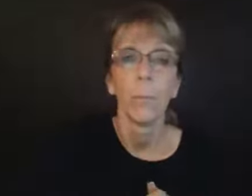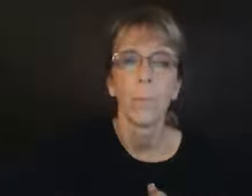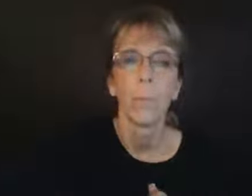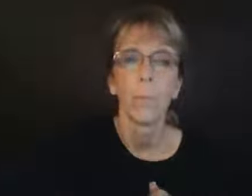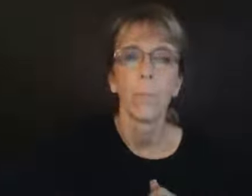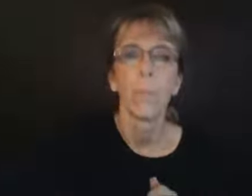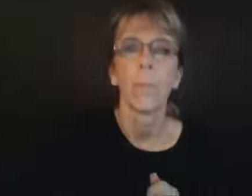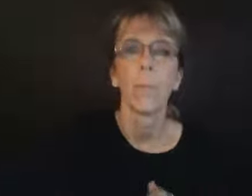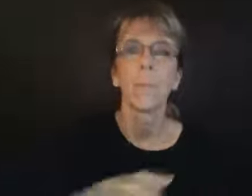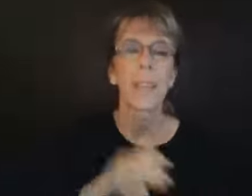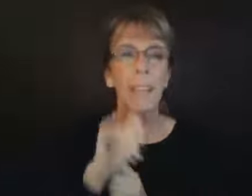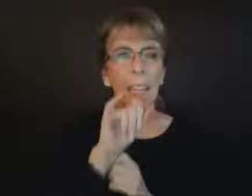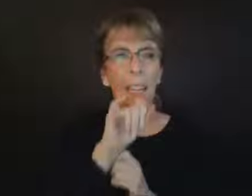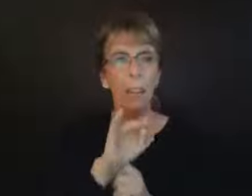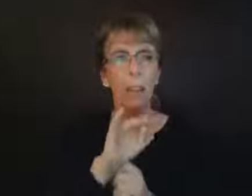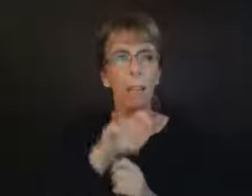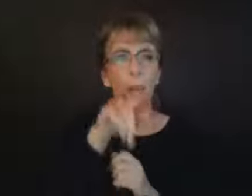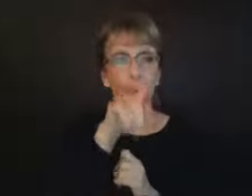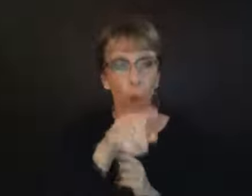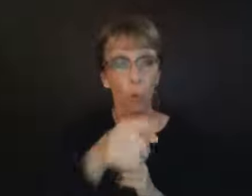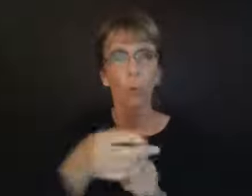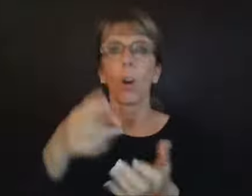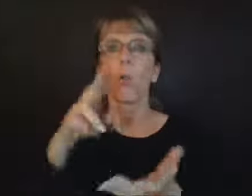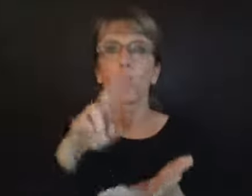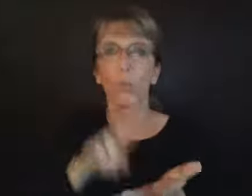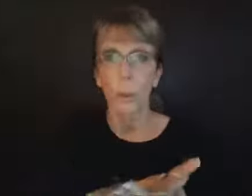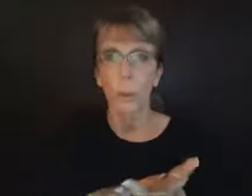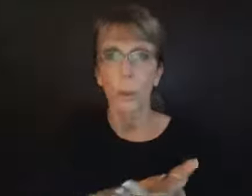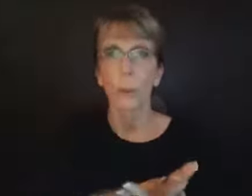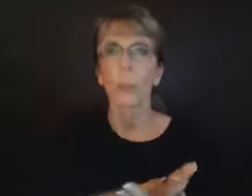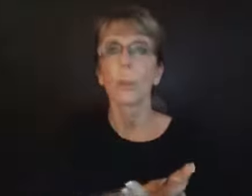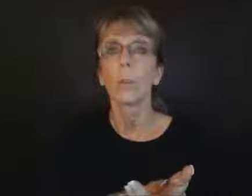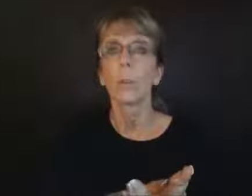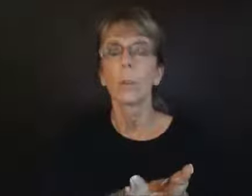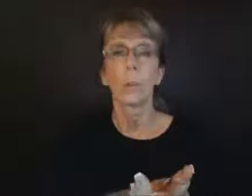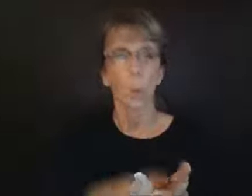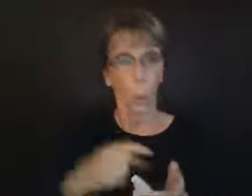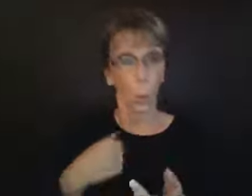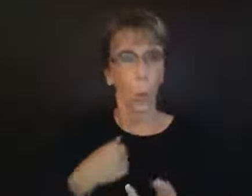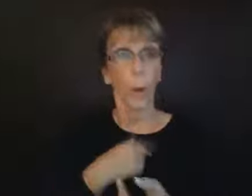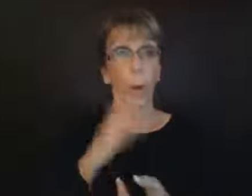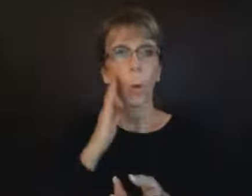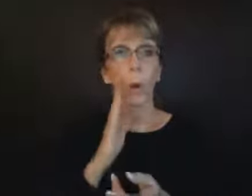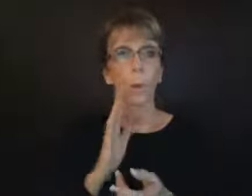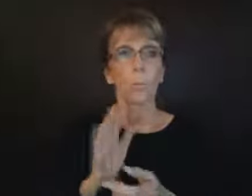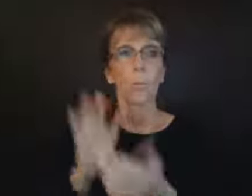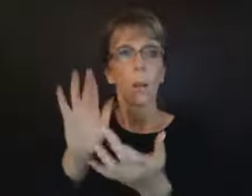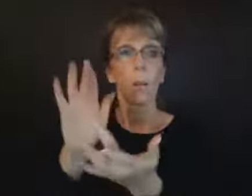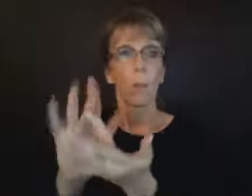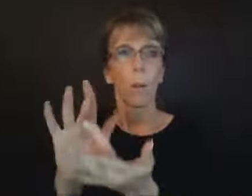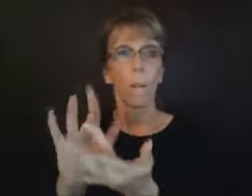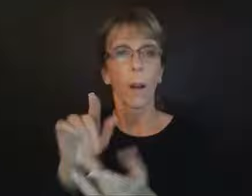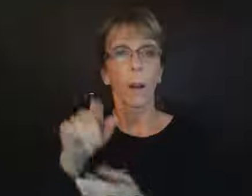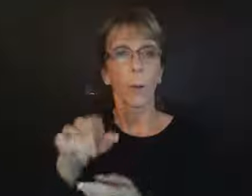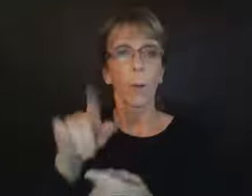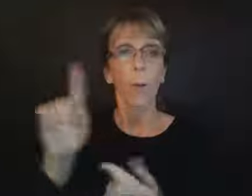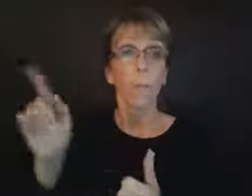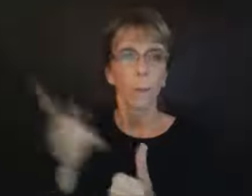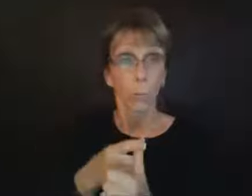If you register, we will contact you first